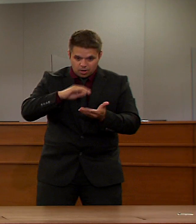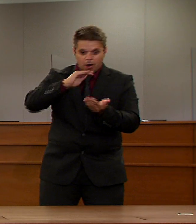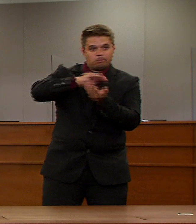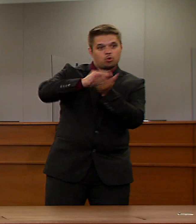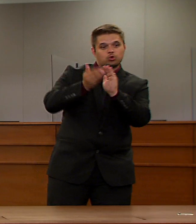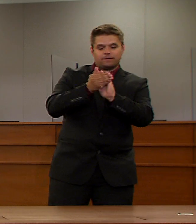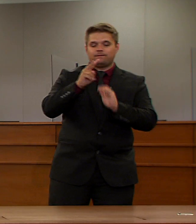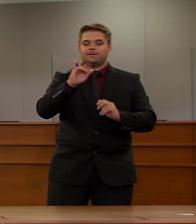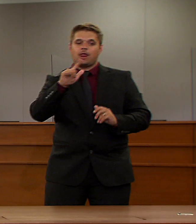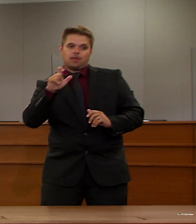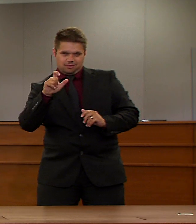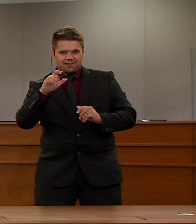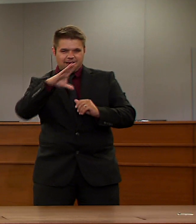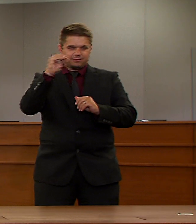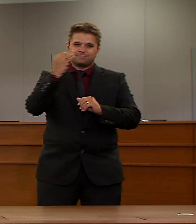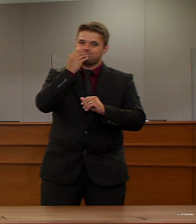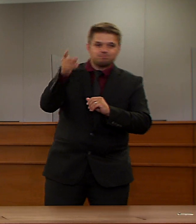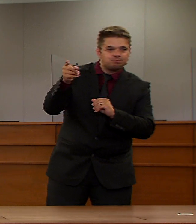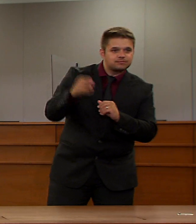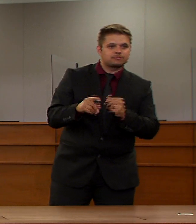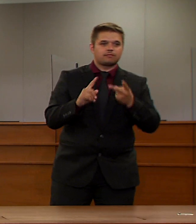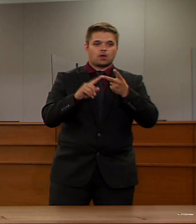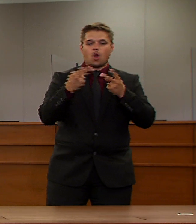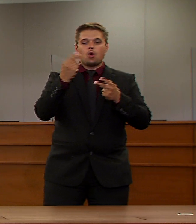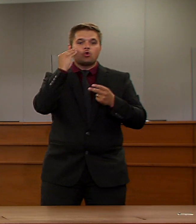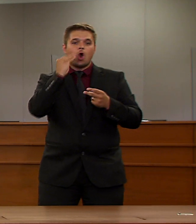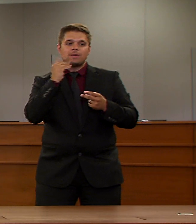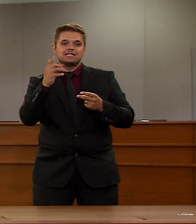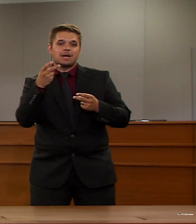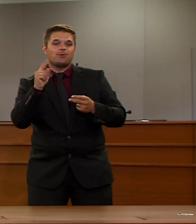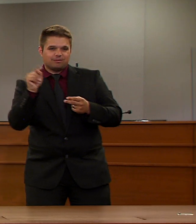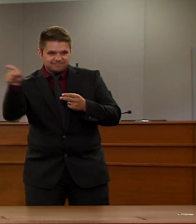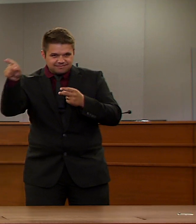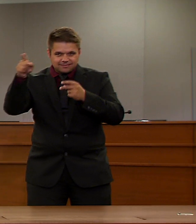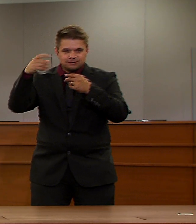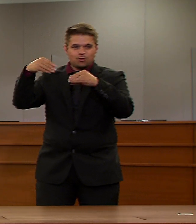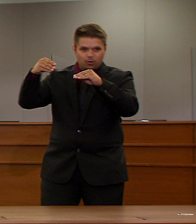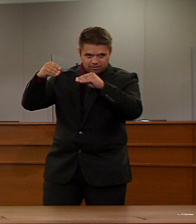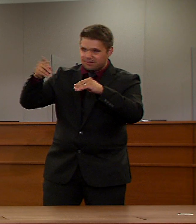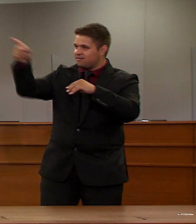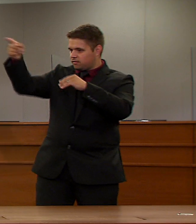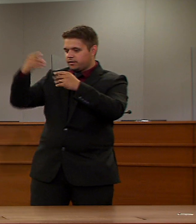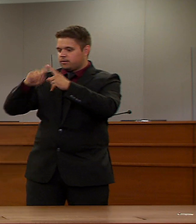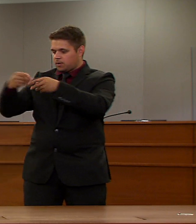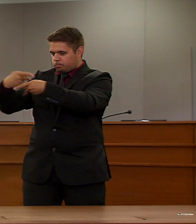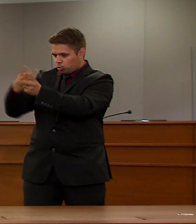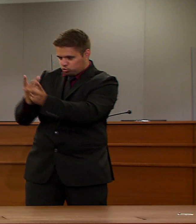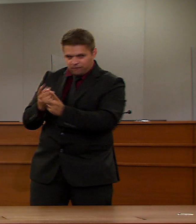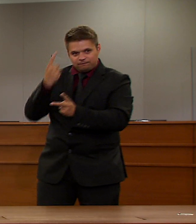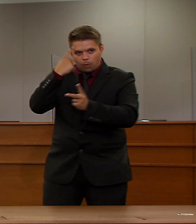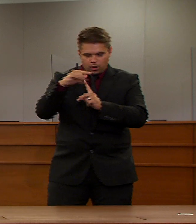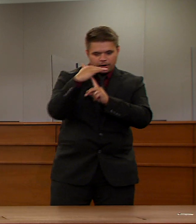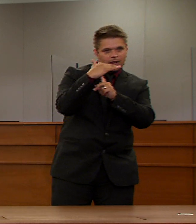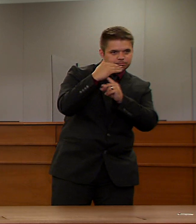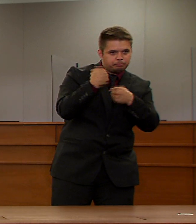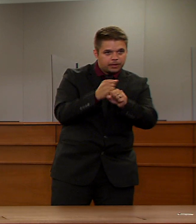home Depot helicopter building kits and OMSI science experiments. Kids are bringing their